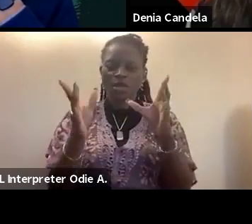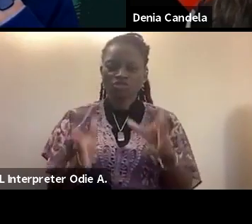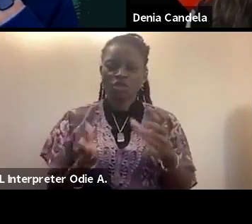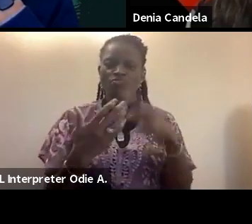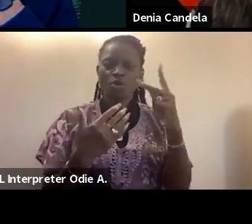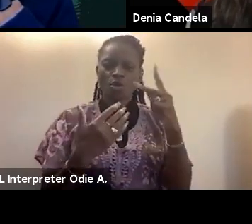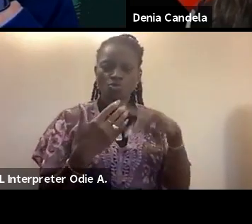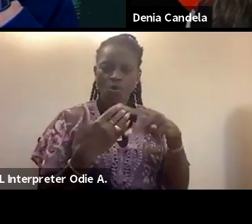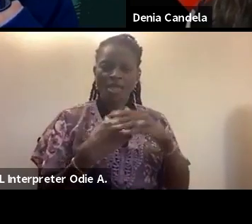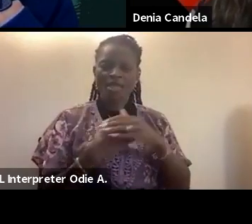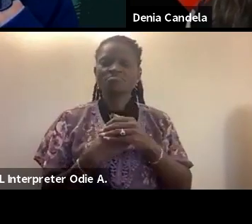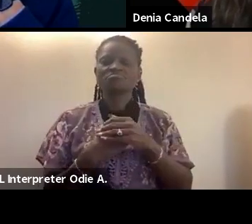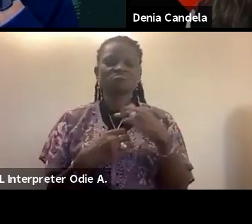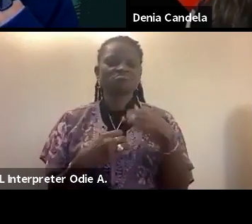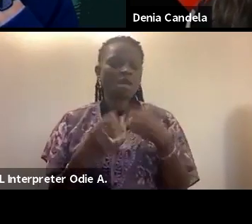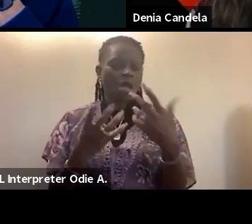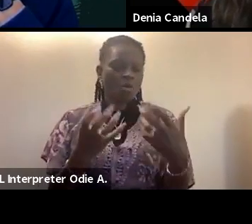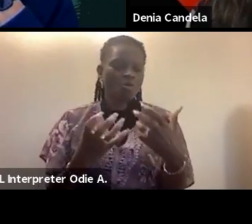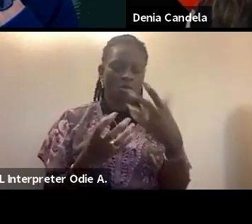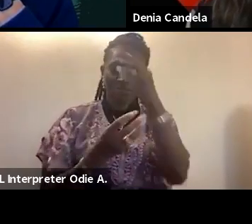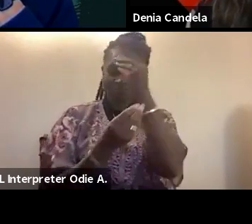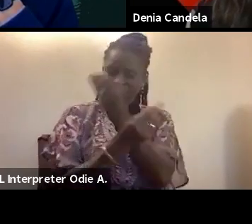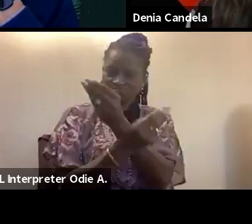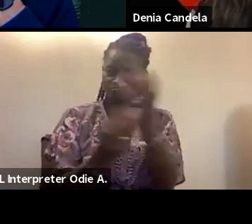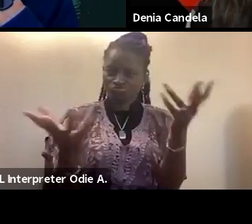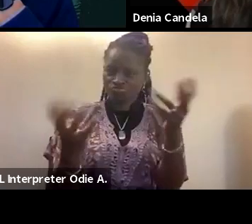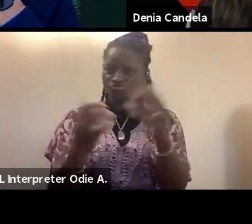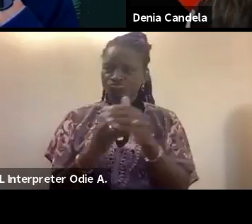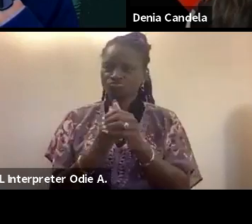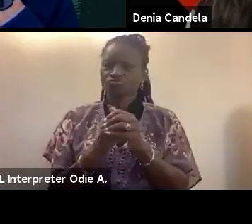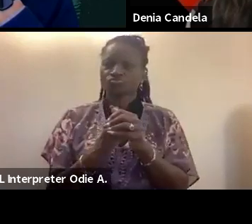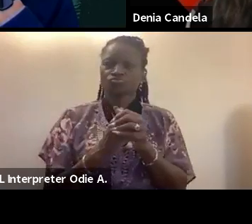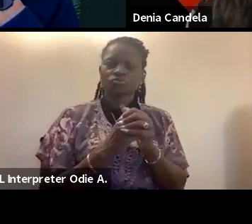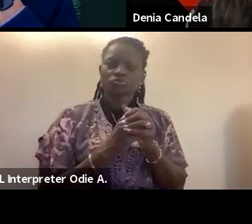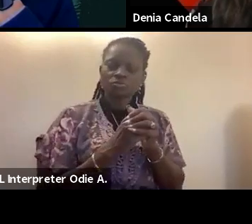and I wanted to share with everyone on the call and those of you listening.